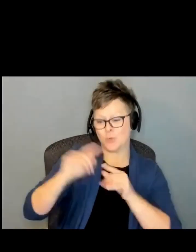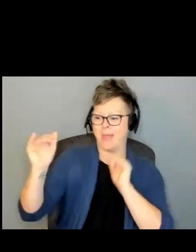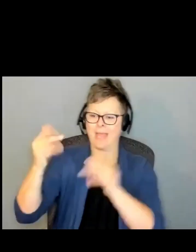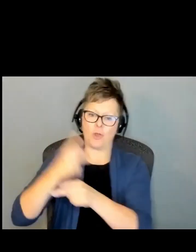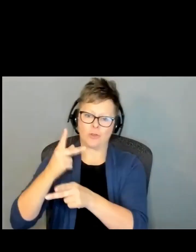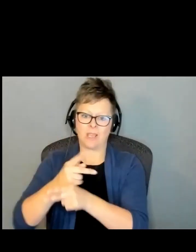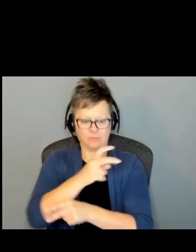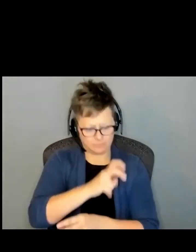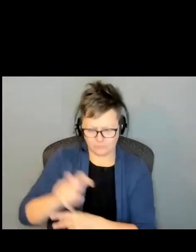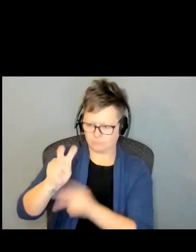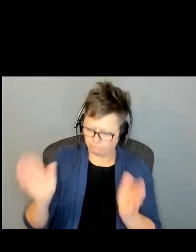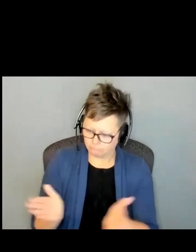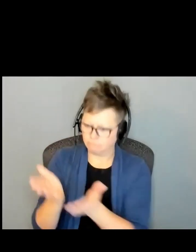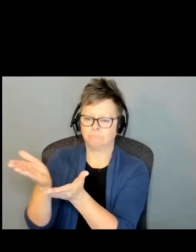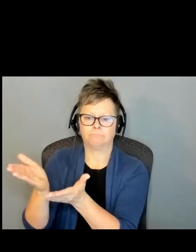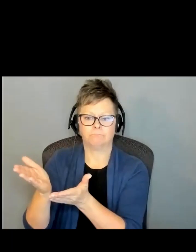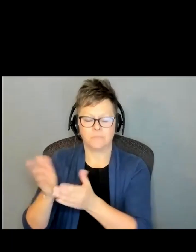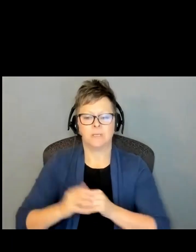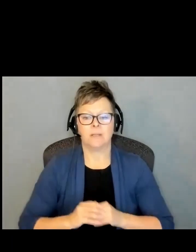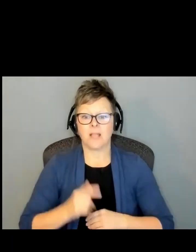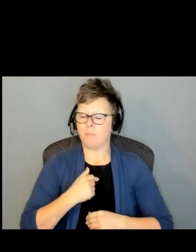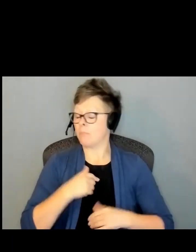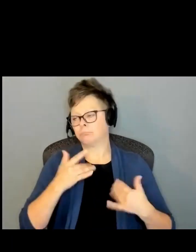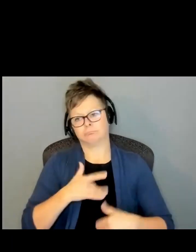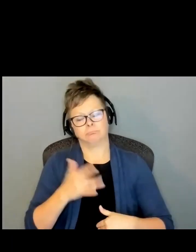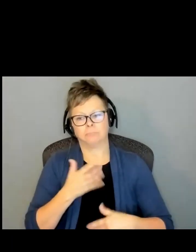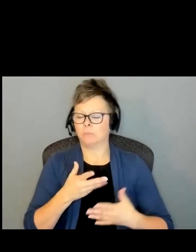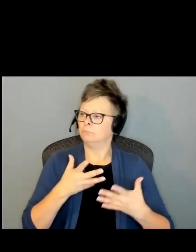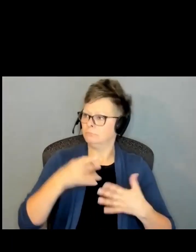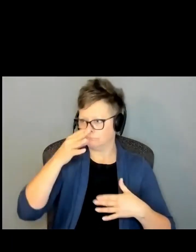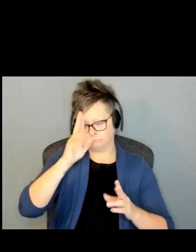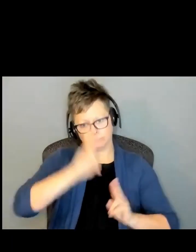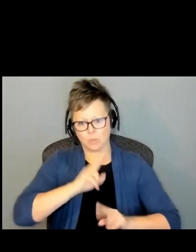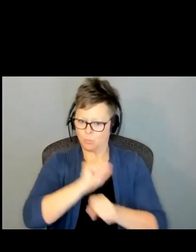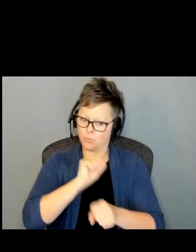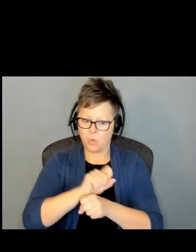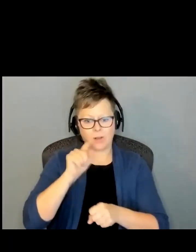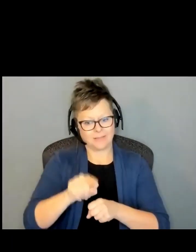I am privileged to work within this unique interprofessional model to promote self-management